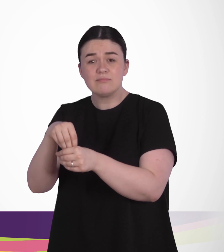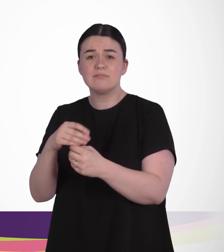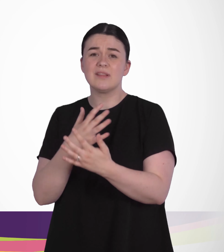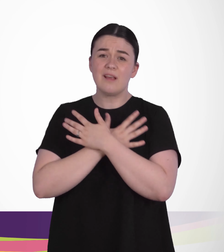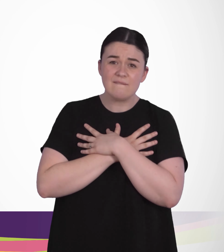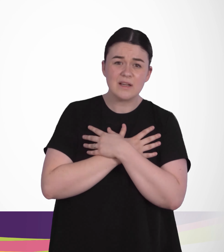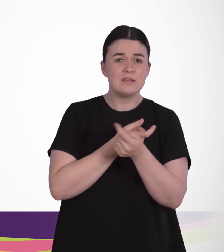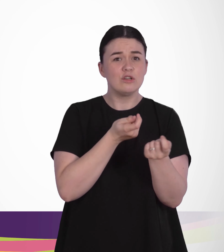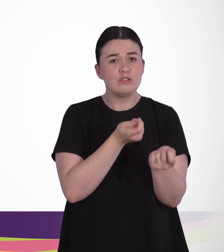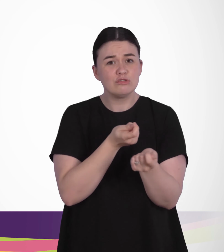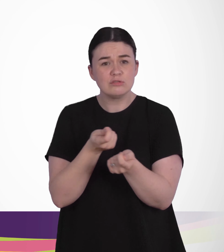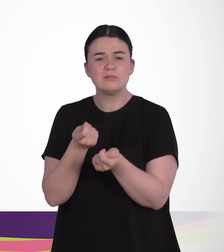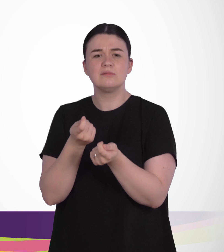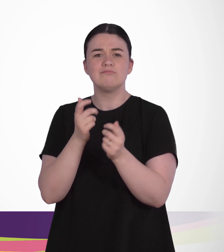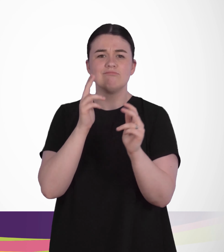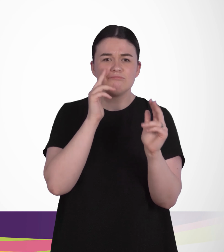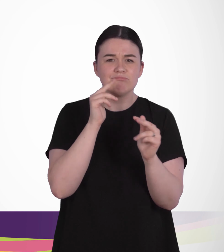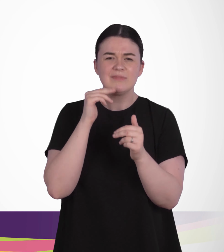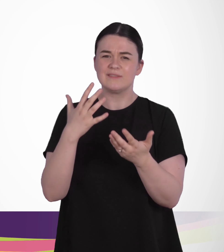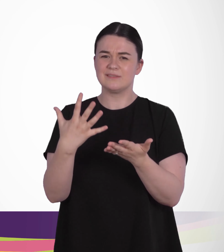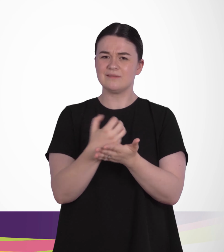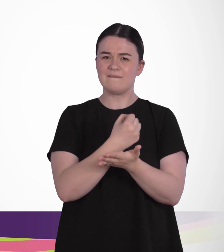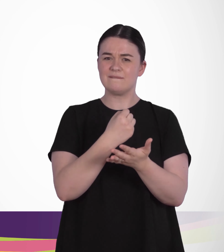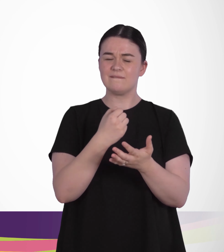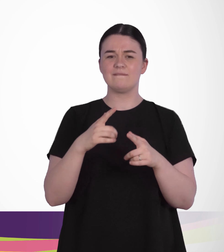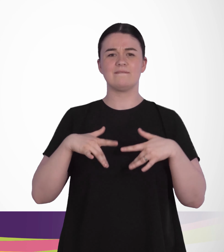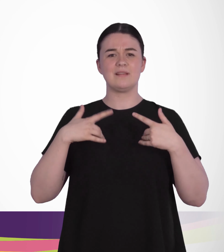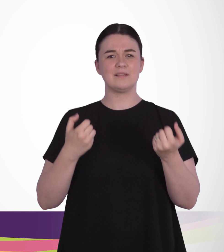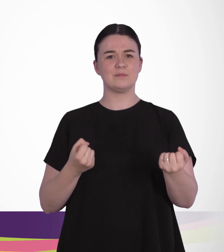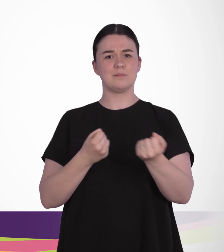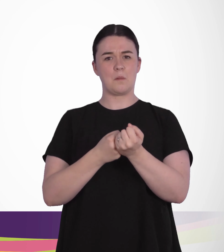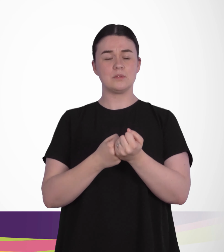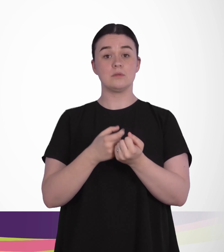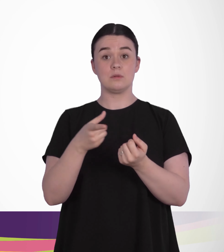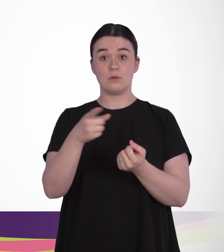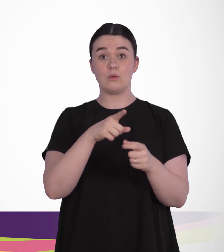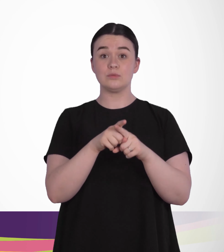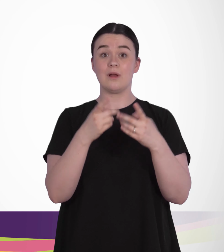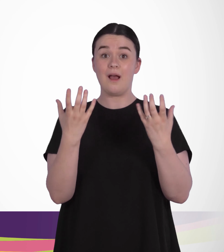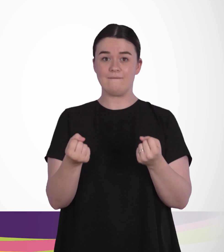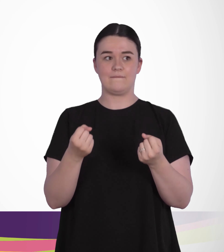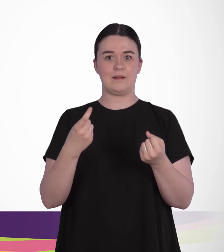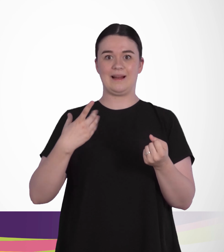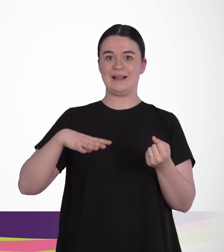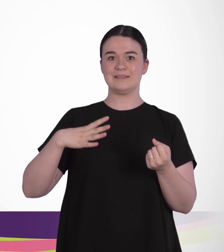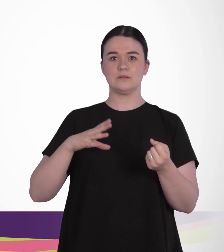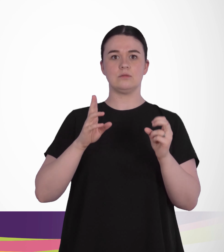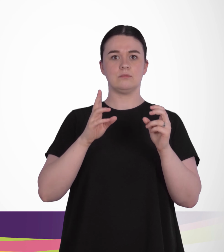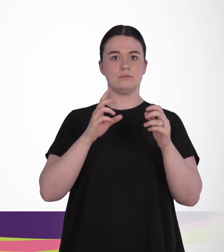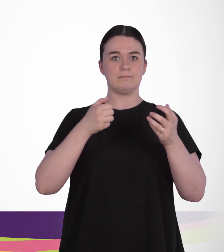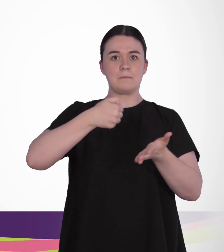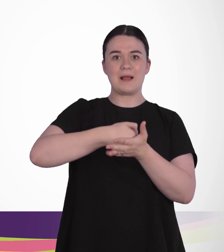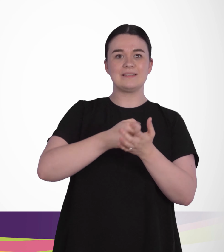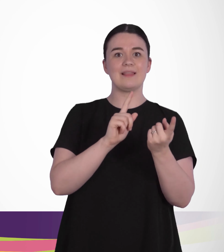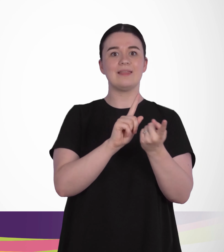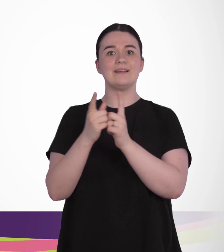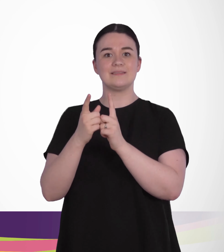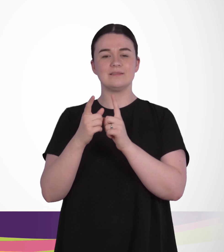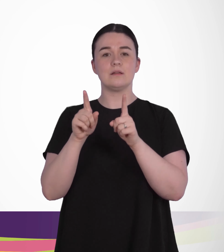loved and nurtured, are safe and supported and have the material basics they need